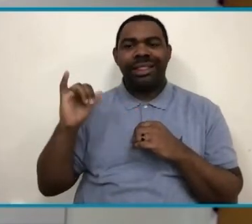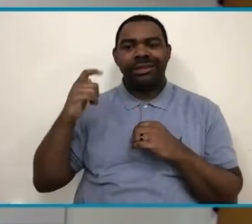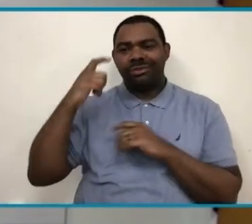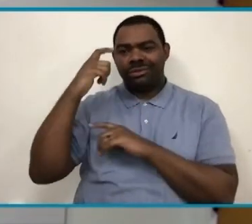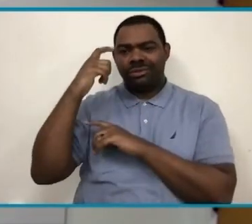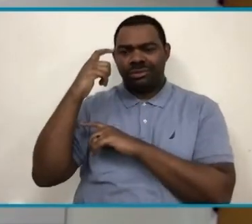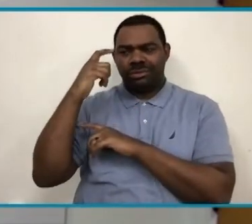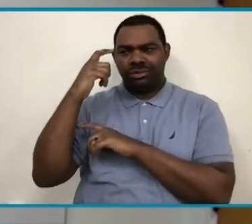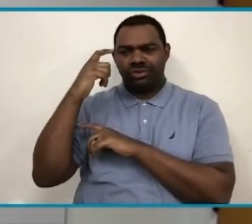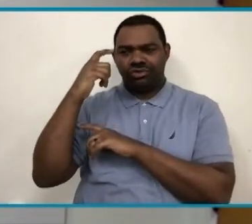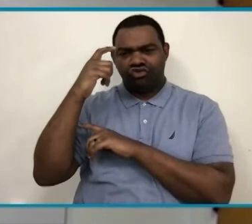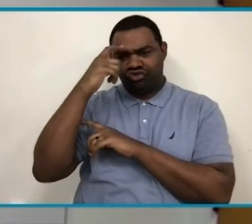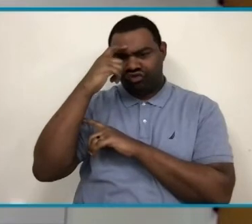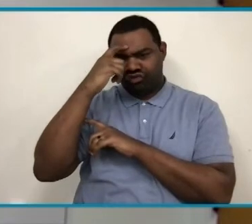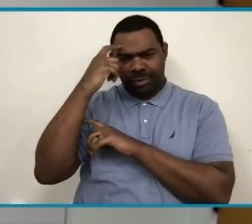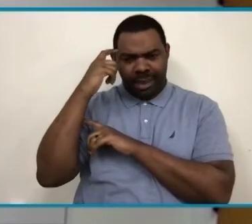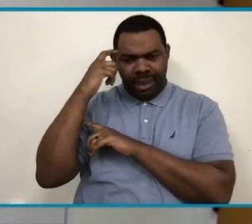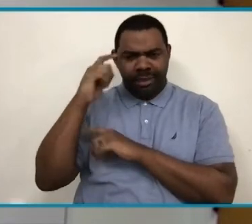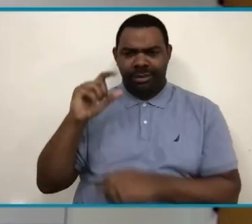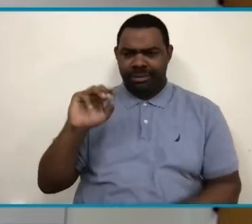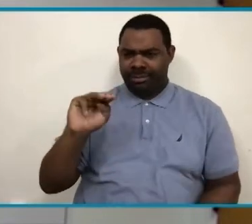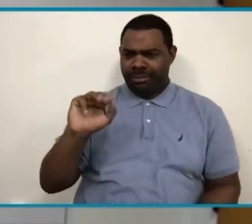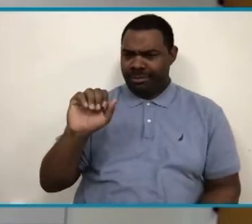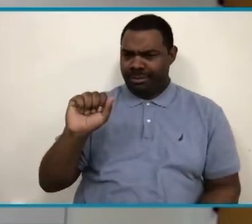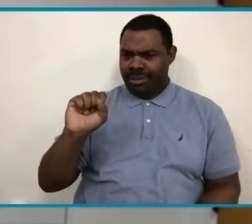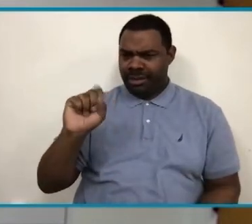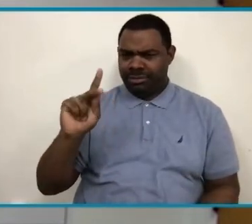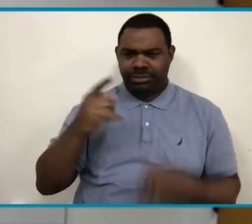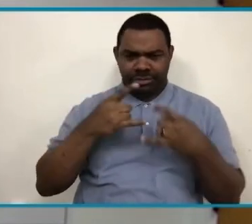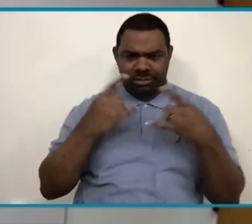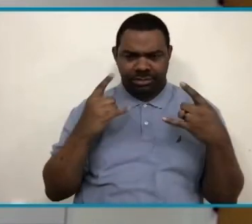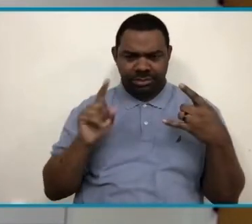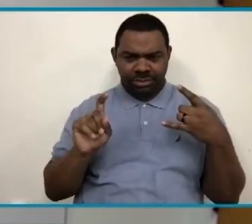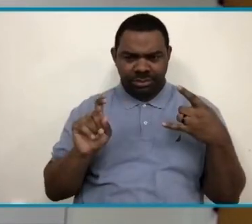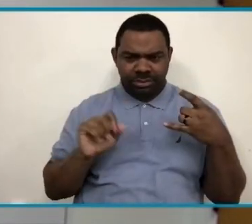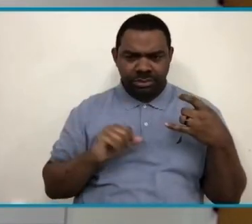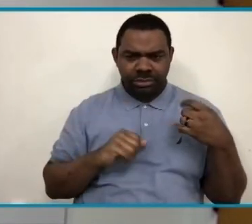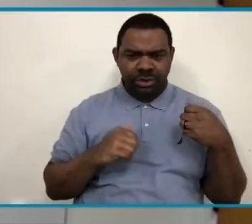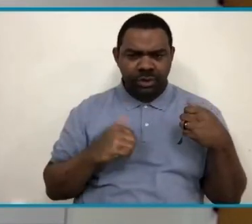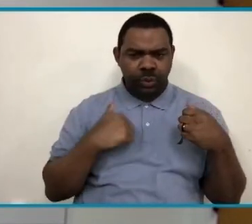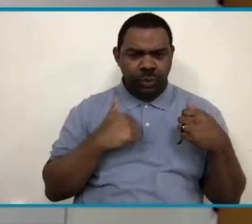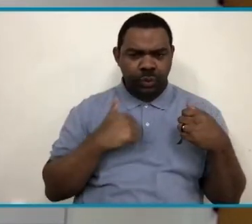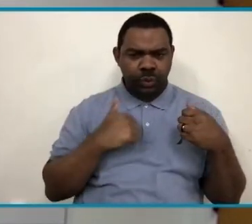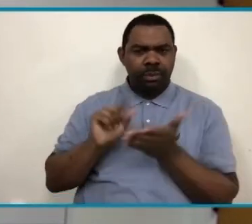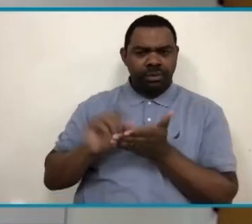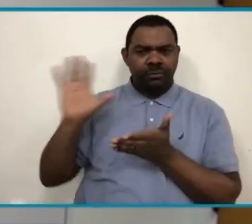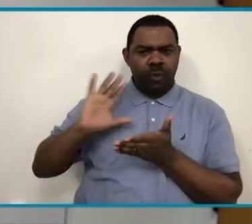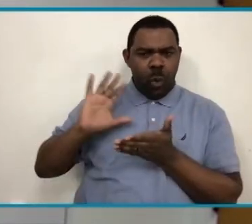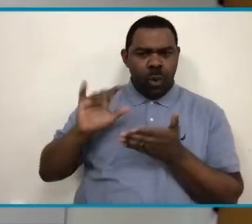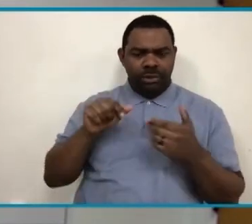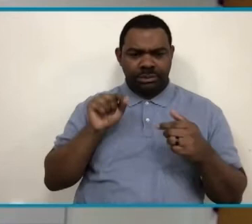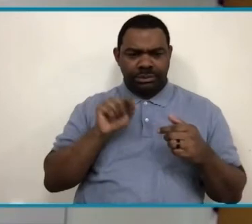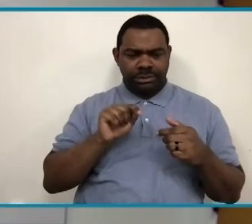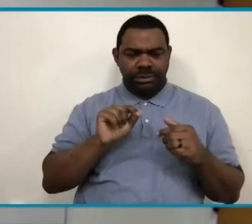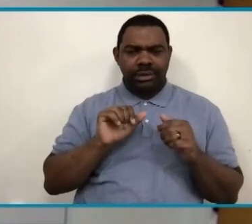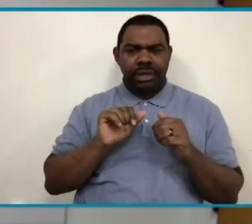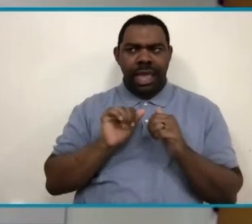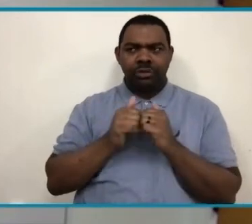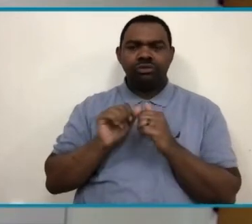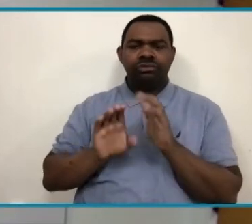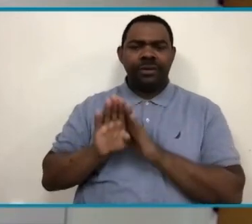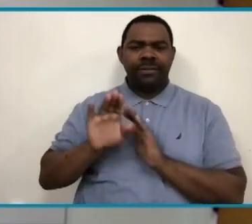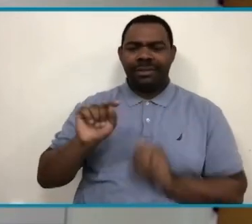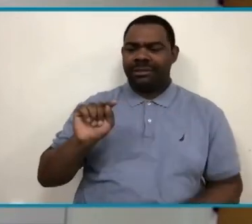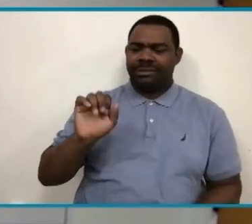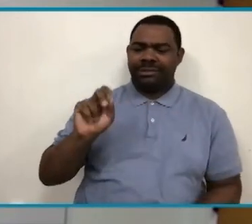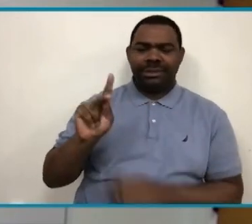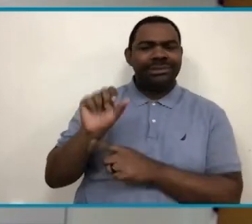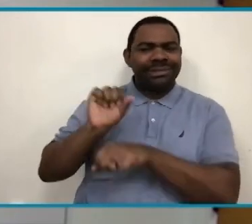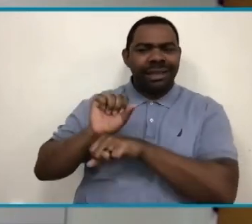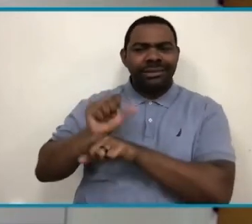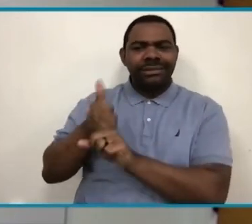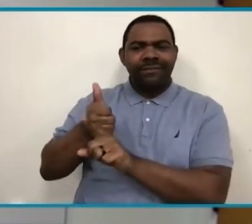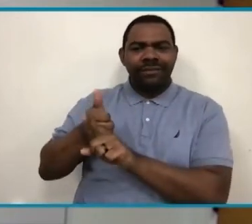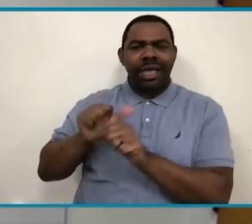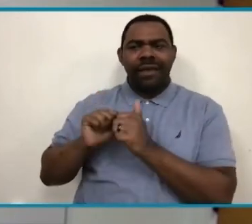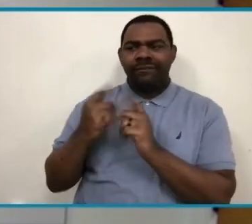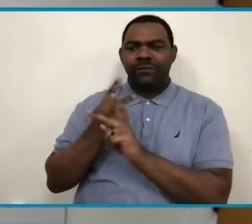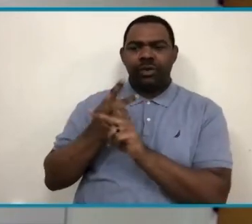And we're hoping to develop that task to give us a frontal limbic probe to look at changes